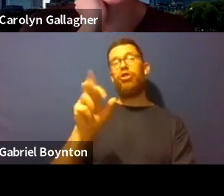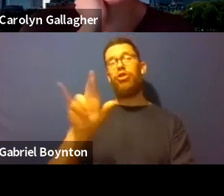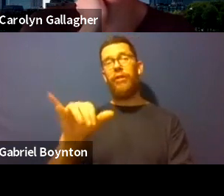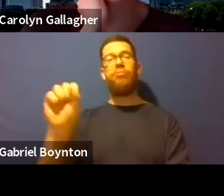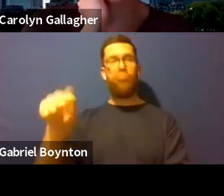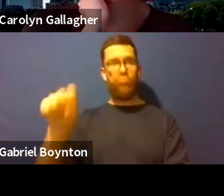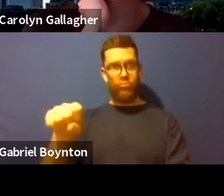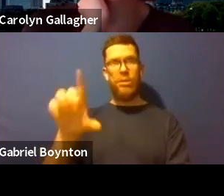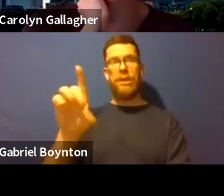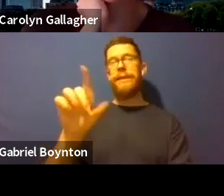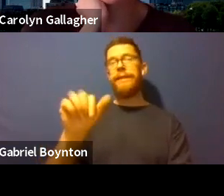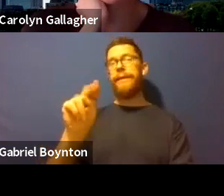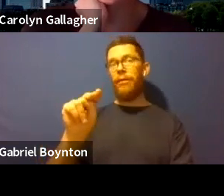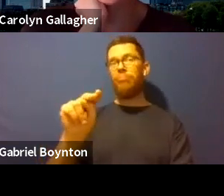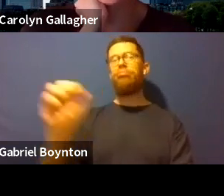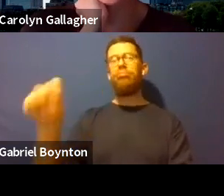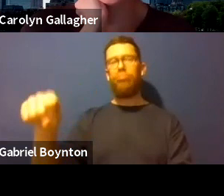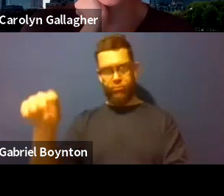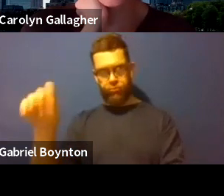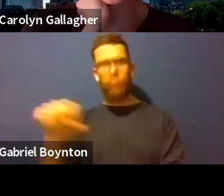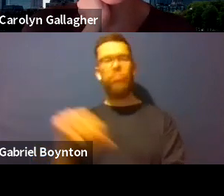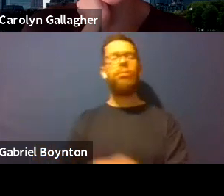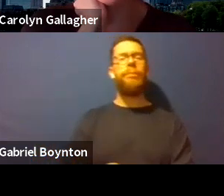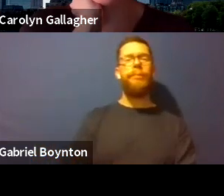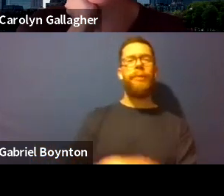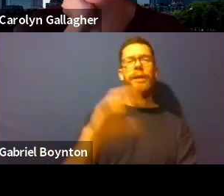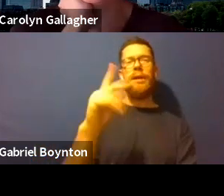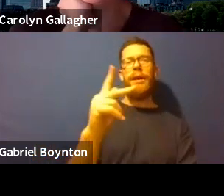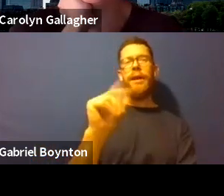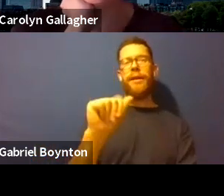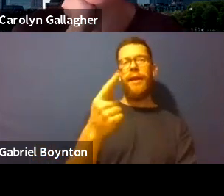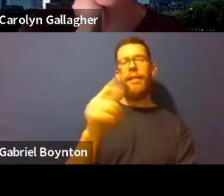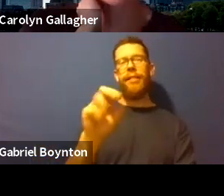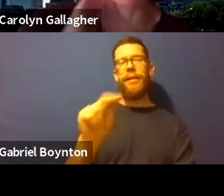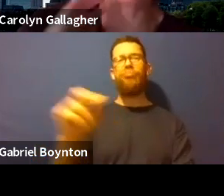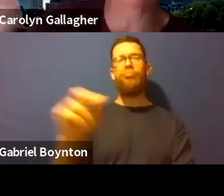Carolyn Gallagher: Dan Yes. Carolyn Gallagher: Kathleen Carolyn Gallagher: Yes. And I'm yes